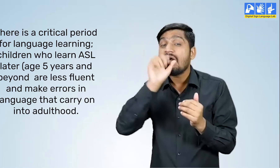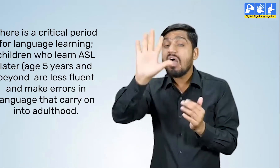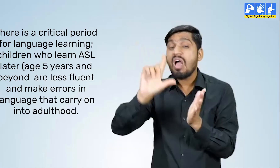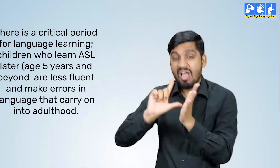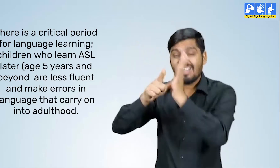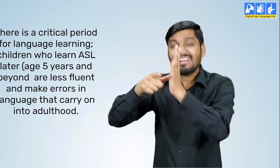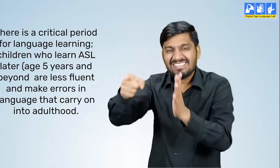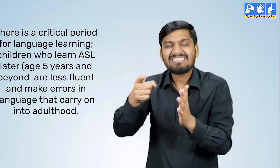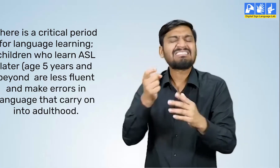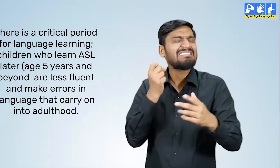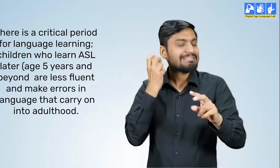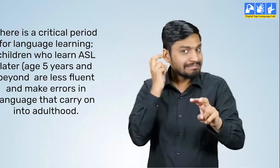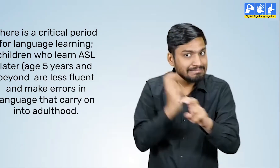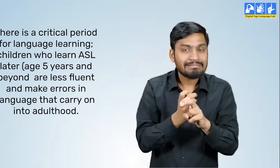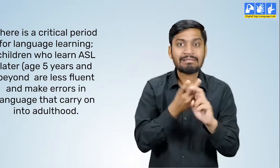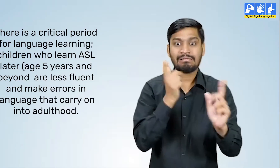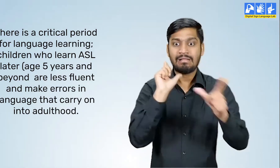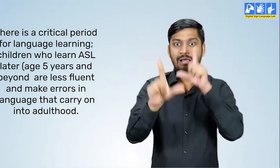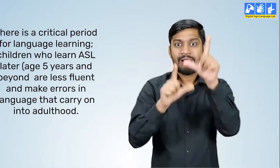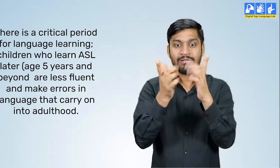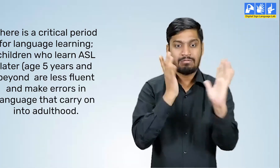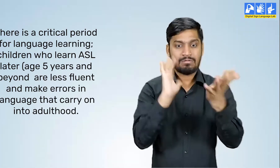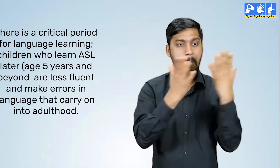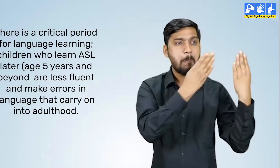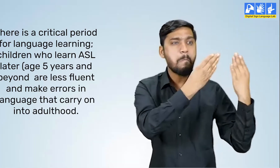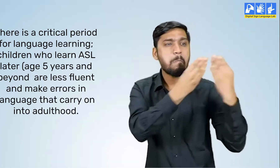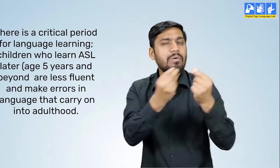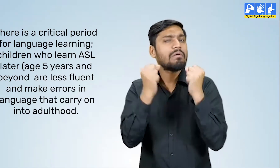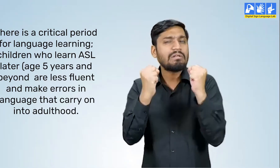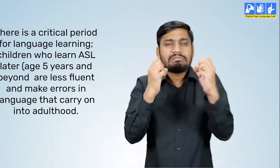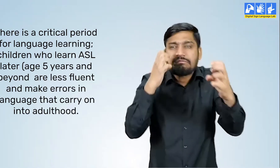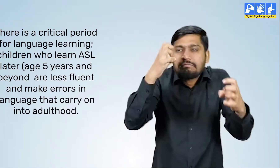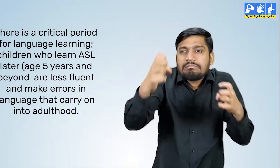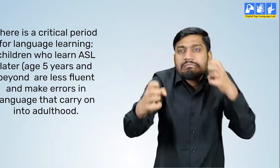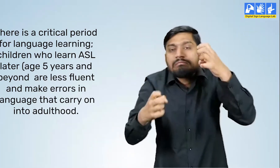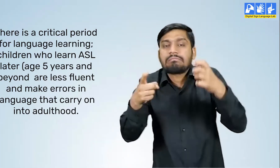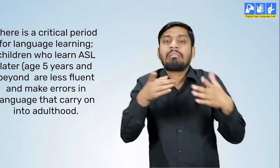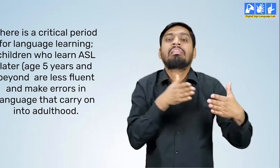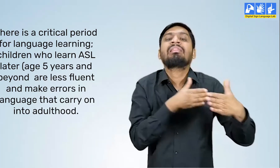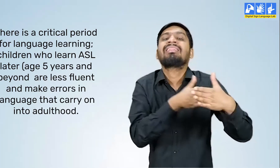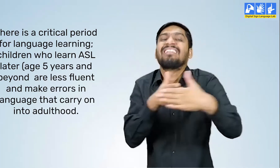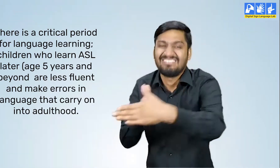in comparison to ones who start to learn late.